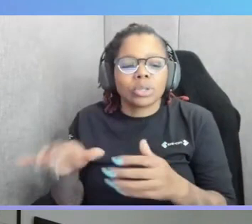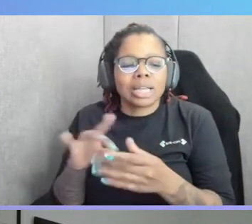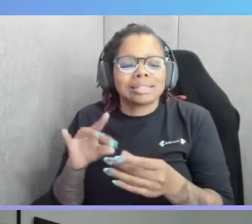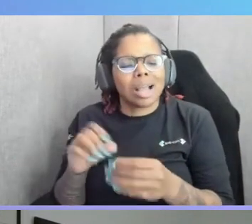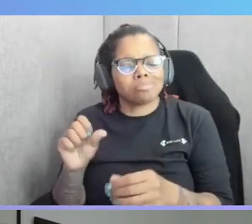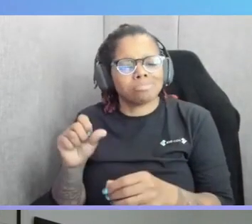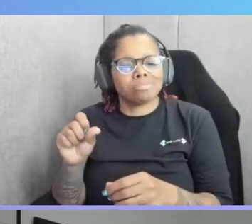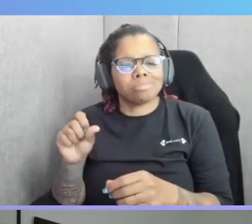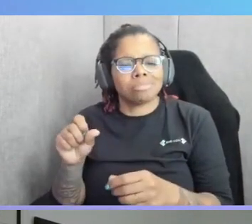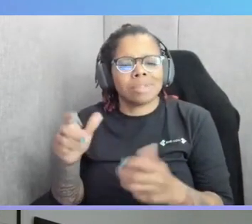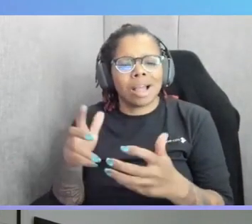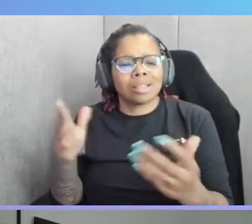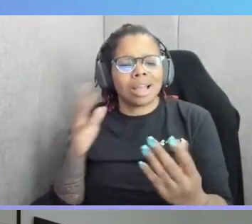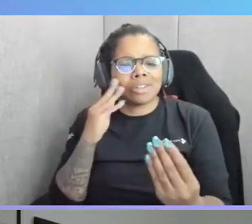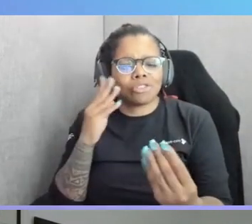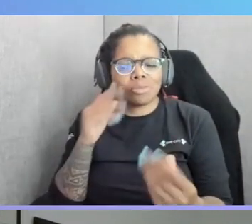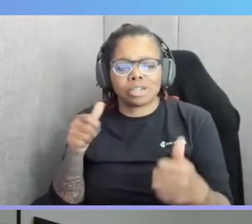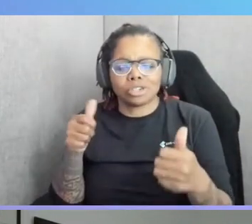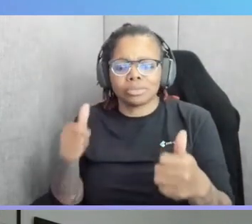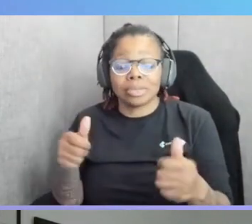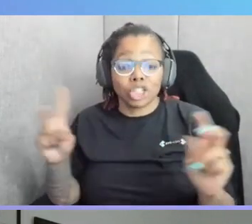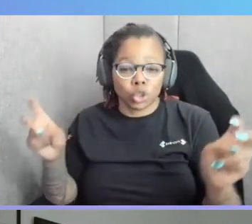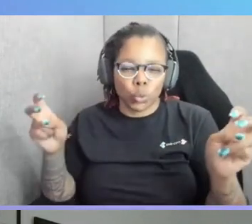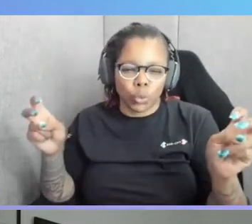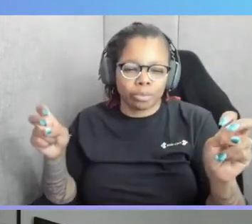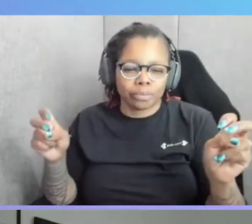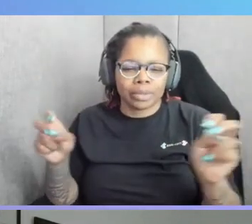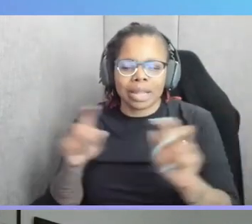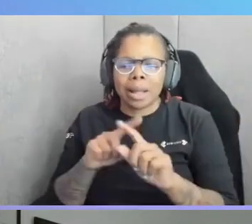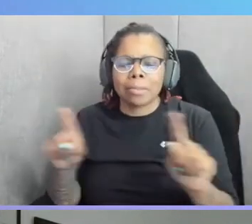of information. This is a quote, but but I don't necessarily want